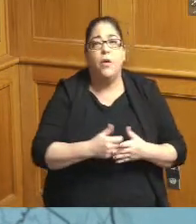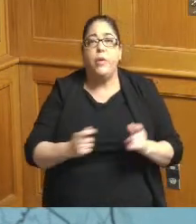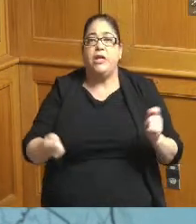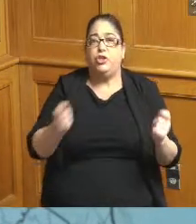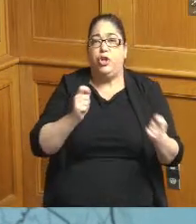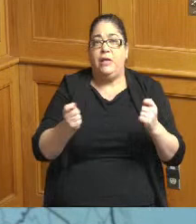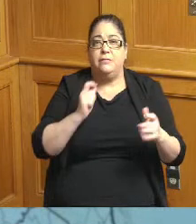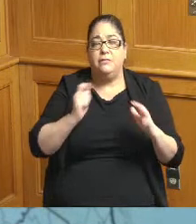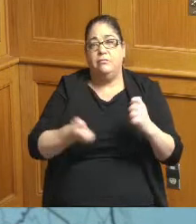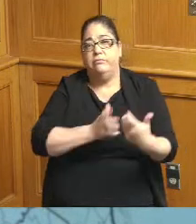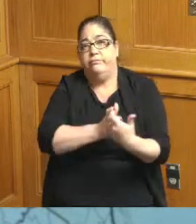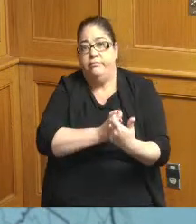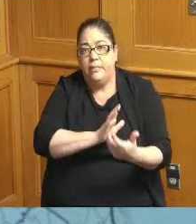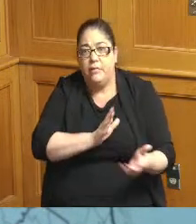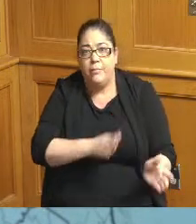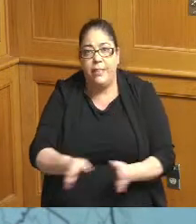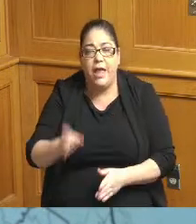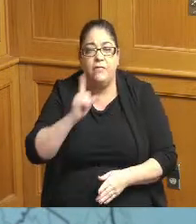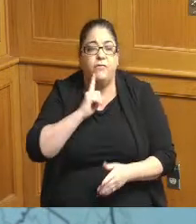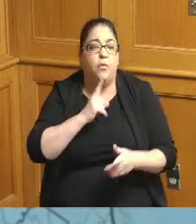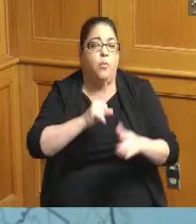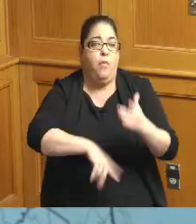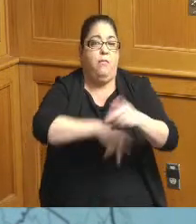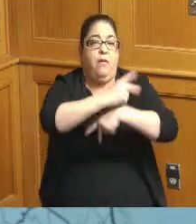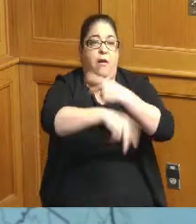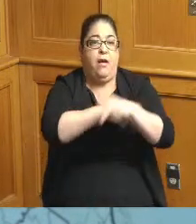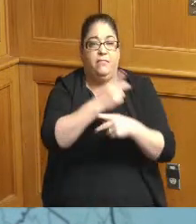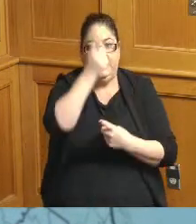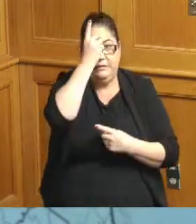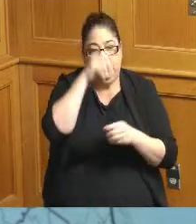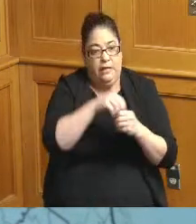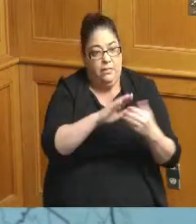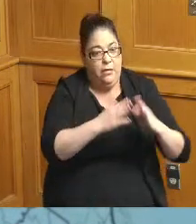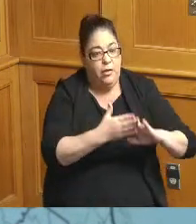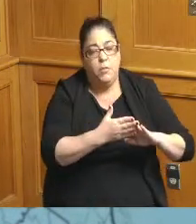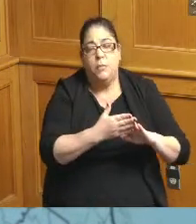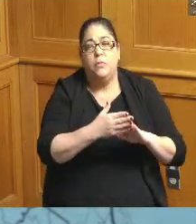adapt based on how diseases are changing within our community but as a nation We are continuing